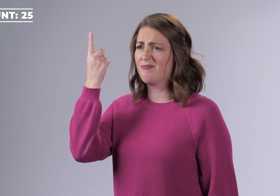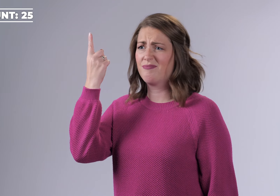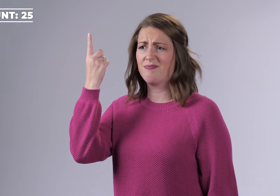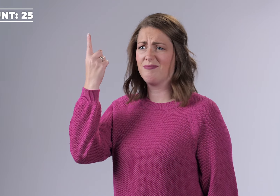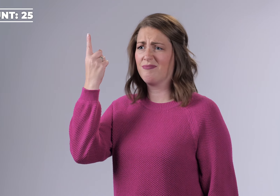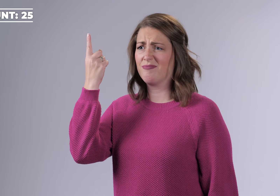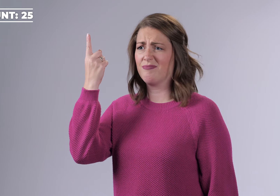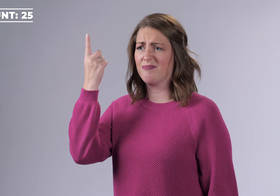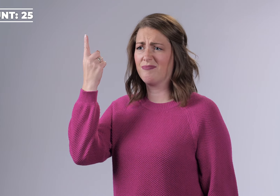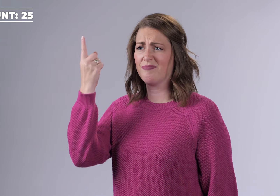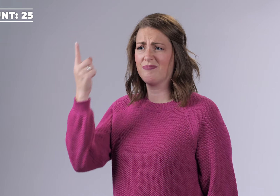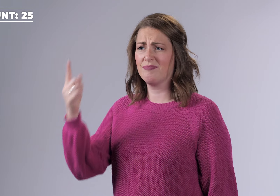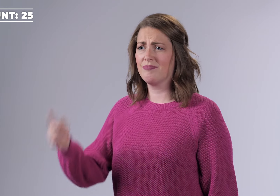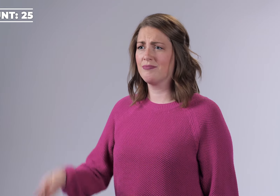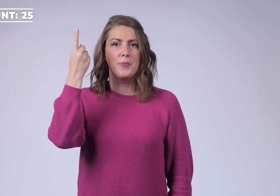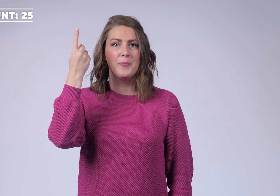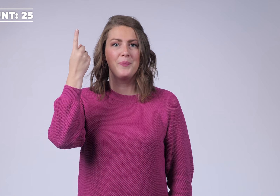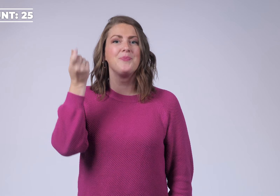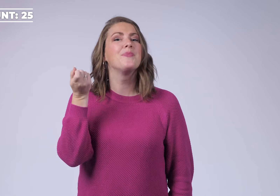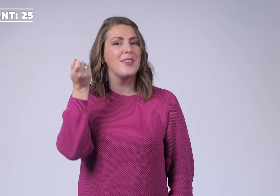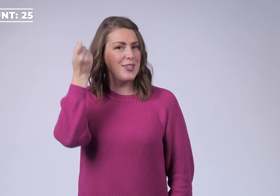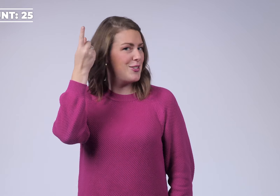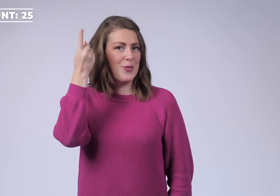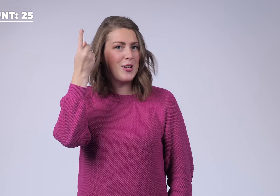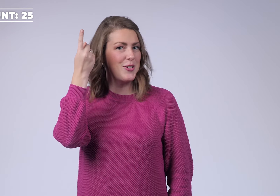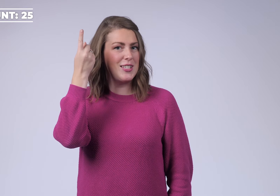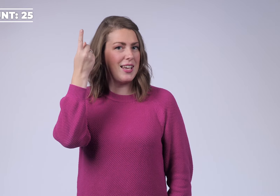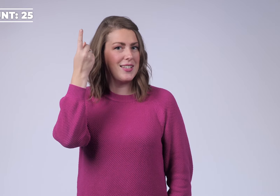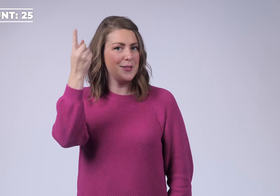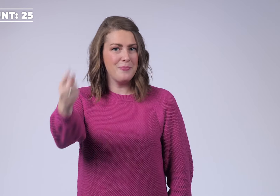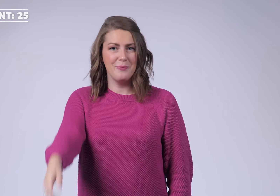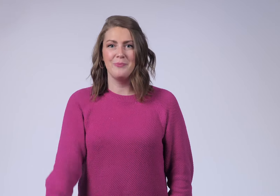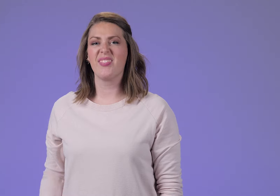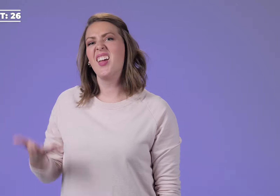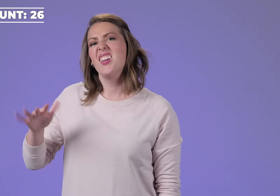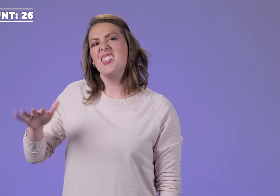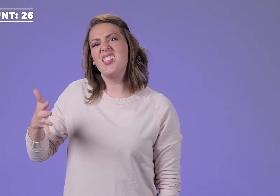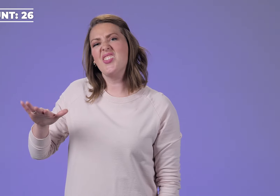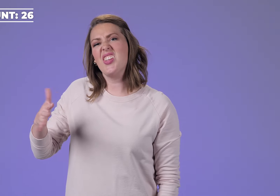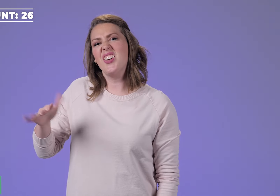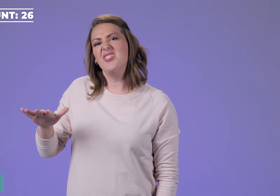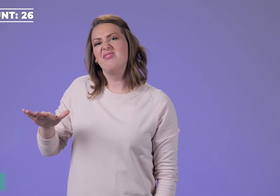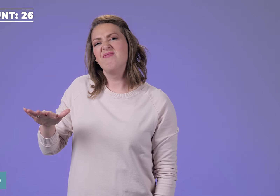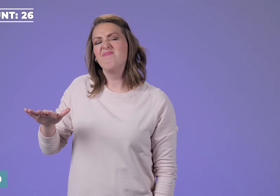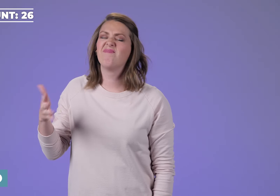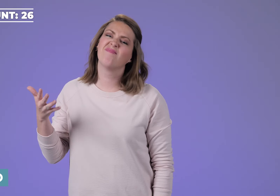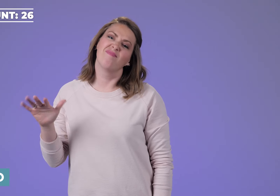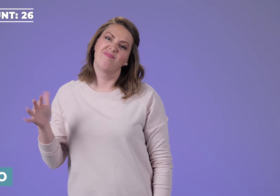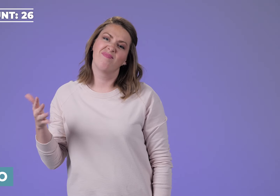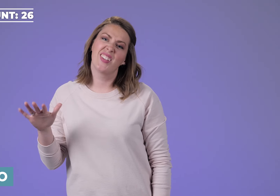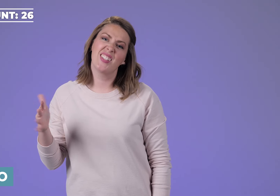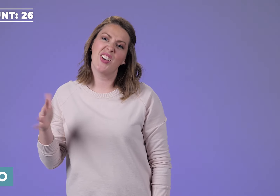But shaking your head back and forth. Don't understand. So. So, so.